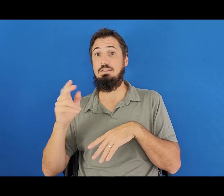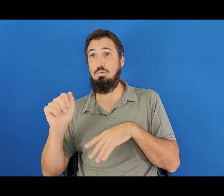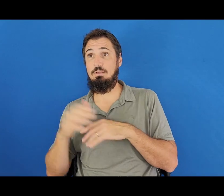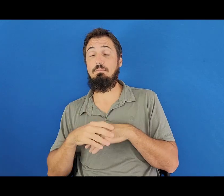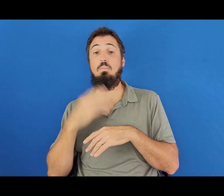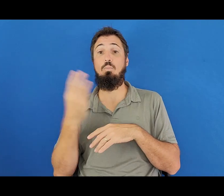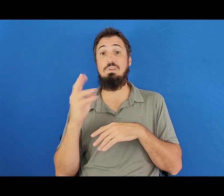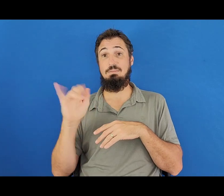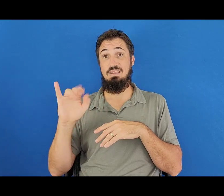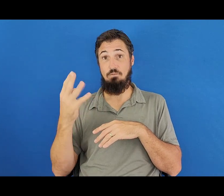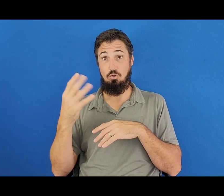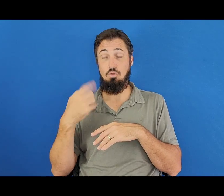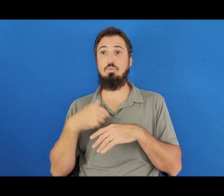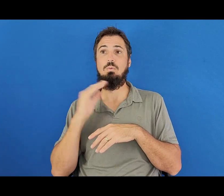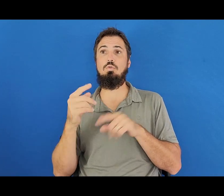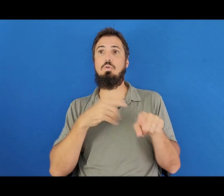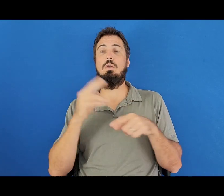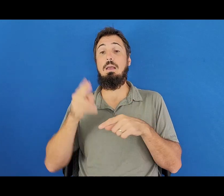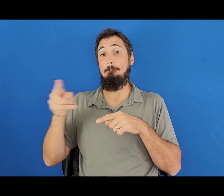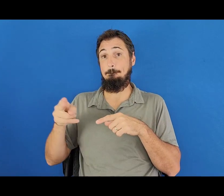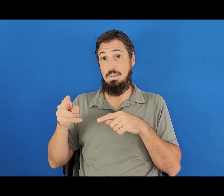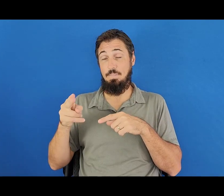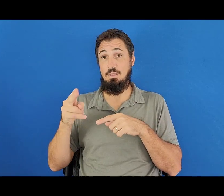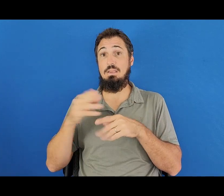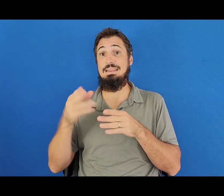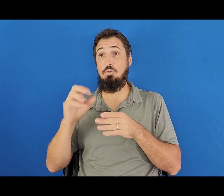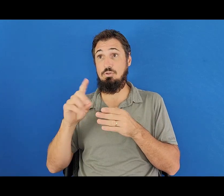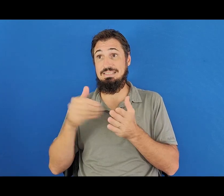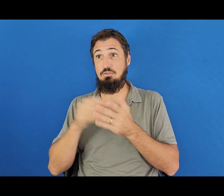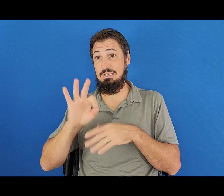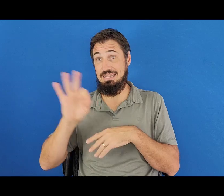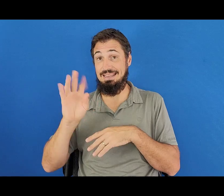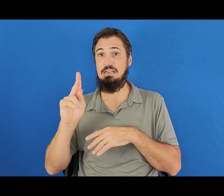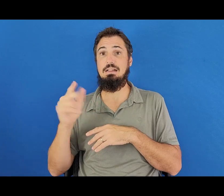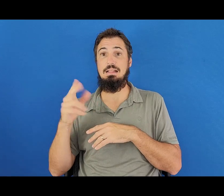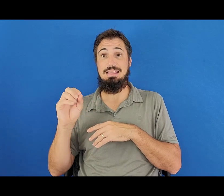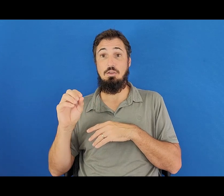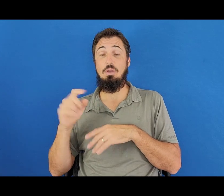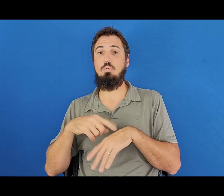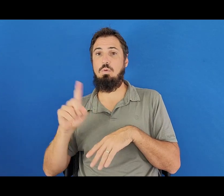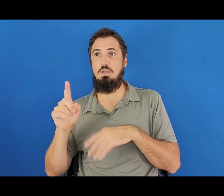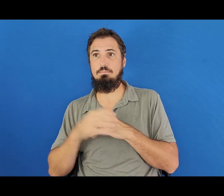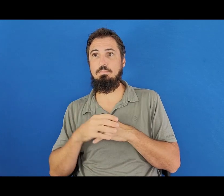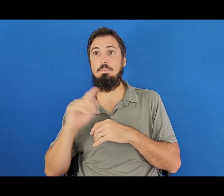Wednesday, May 4th, we’ll be at Hanapepe Neighborhood Center at 9 and Kalaheo Neighborhood Center at 1.